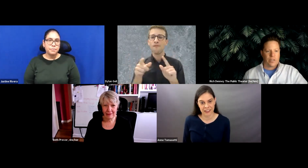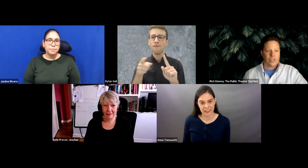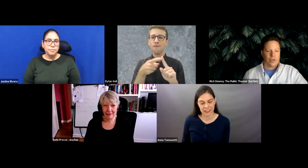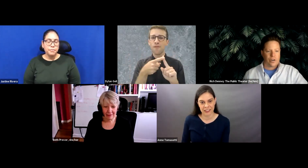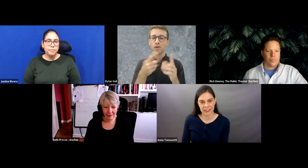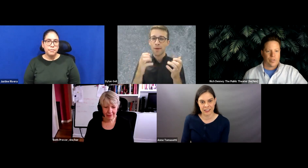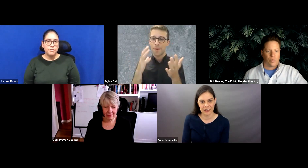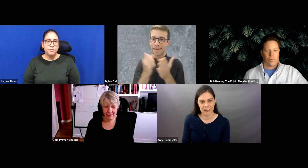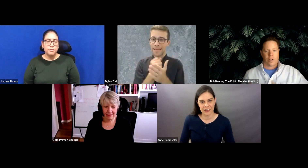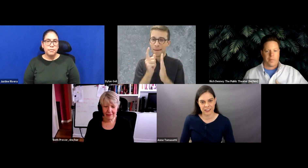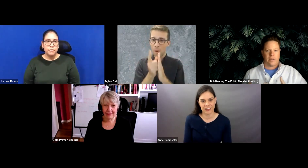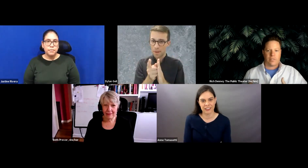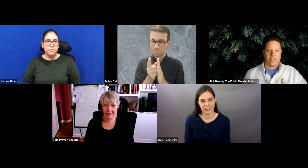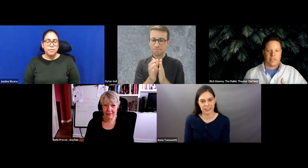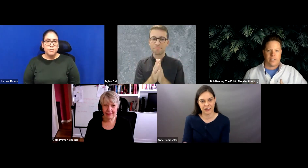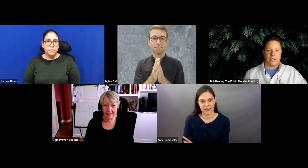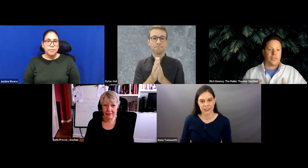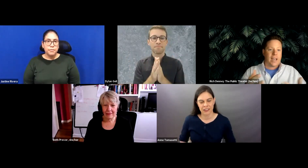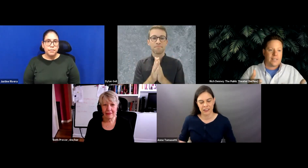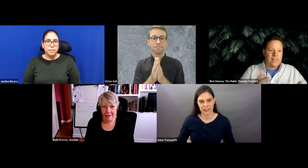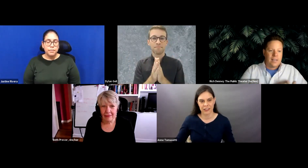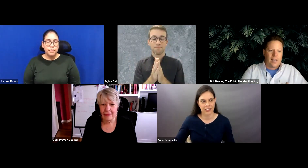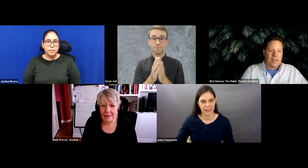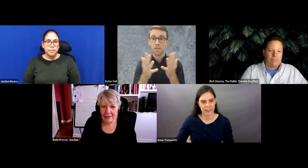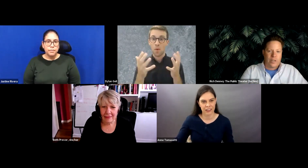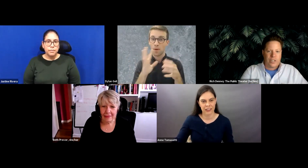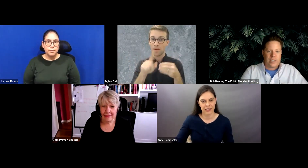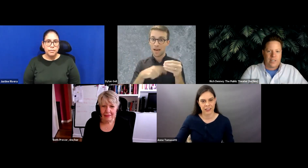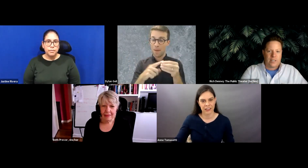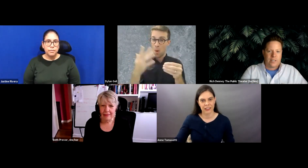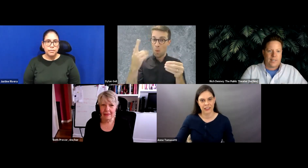want to start with what we're coming to look at, which is The